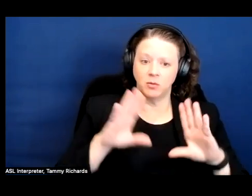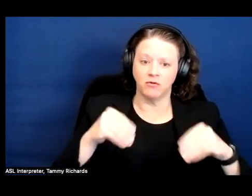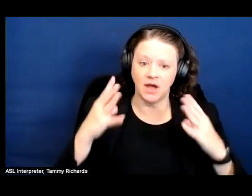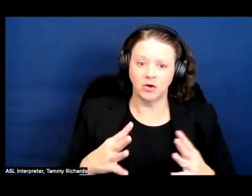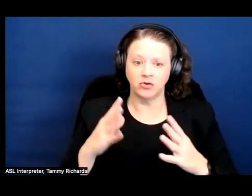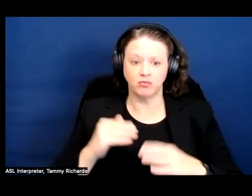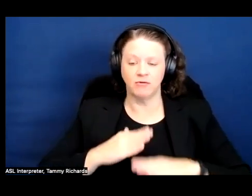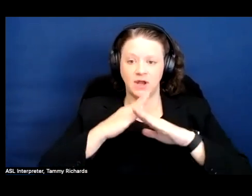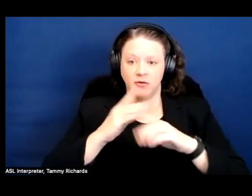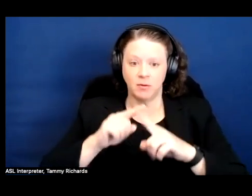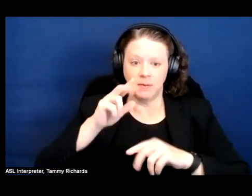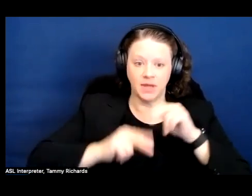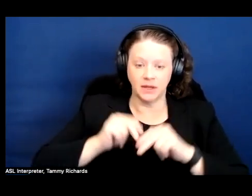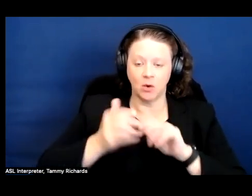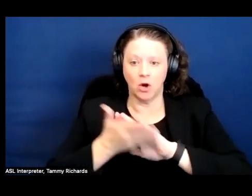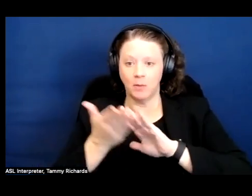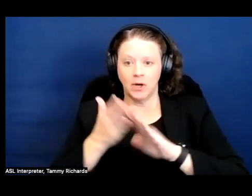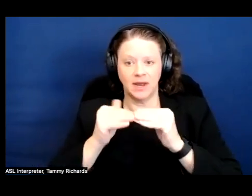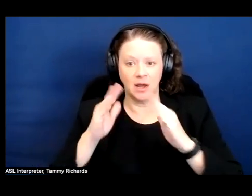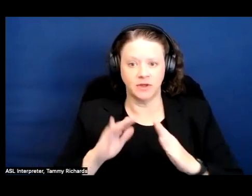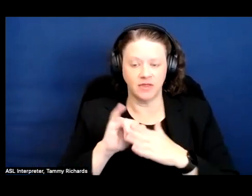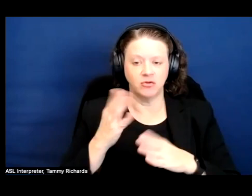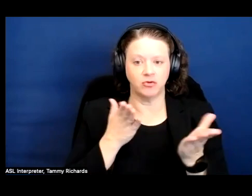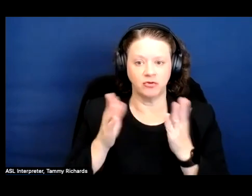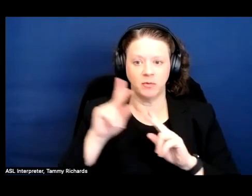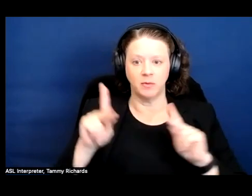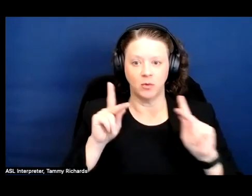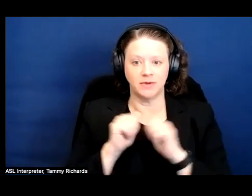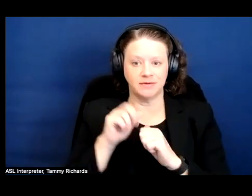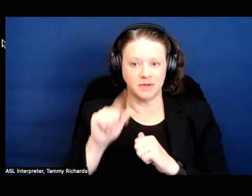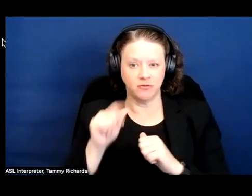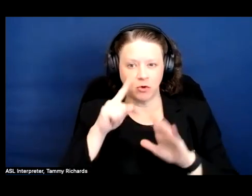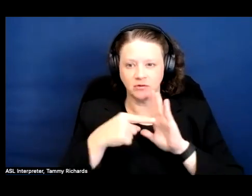So although I don't ordinarily advise people to be disingenuous,